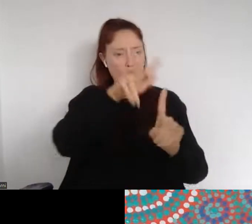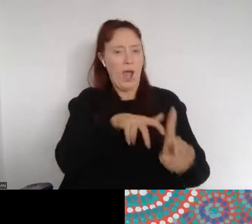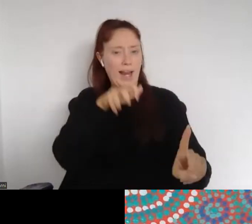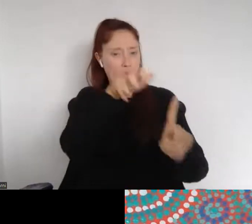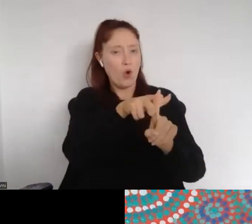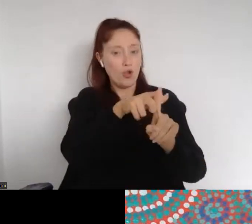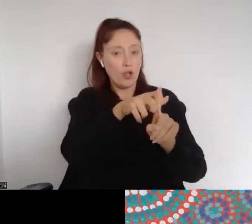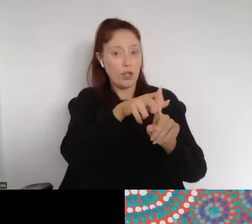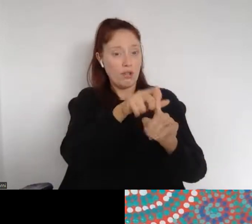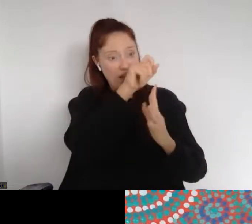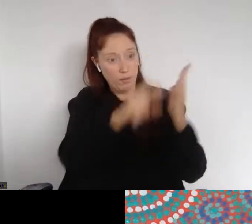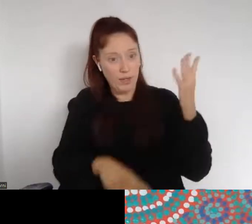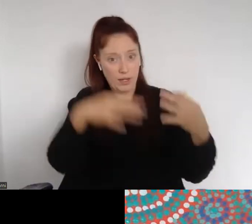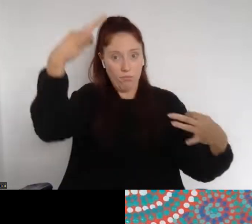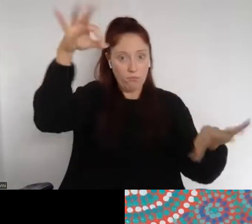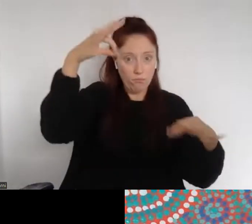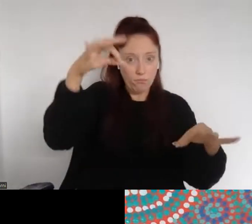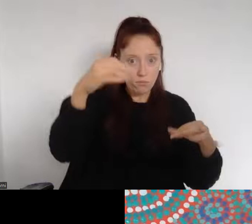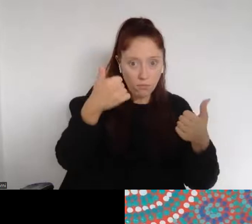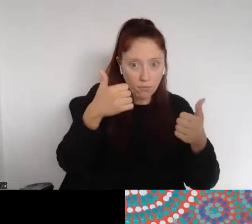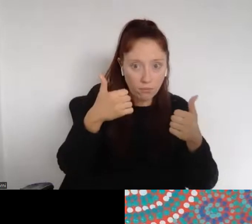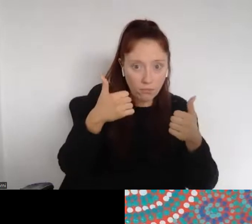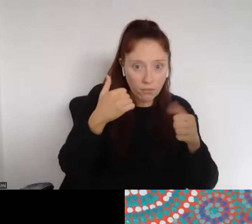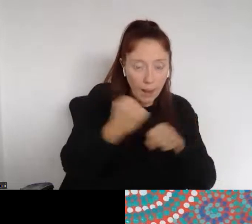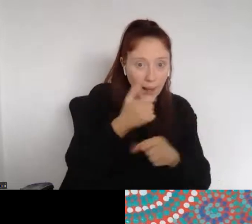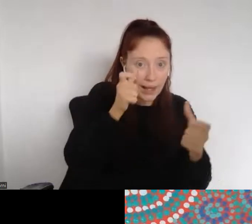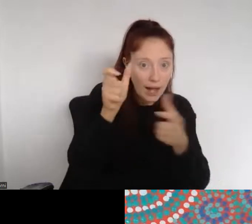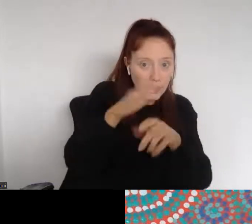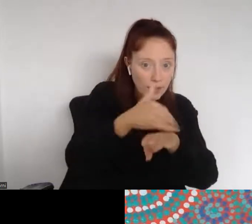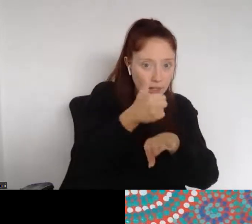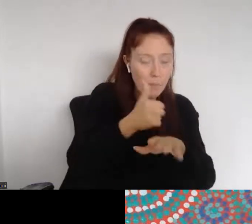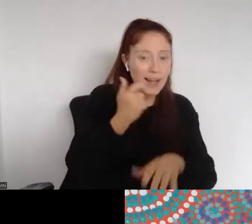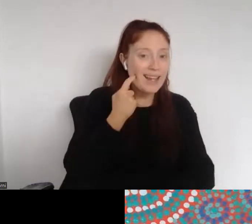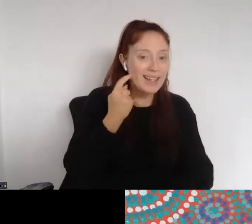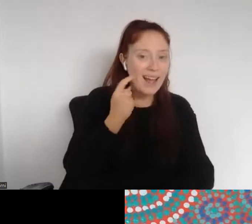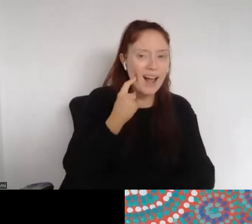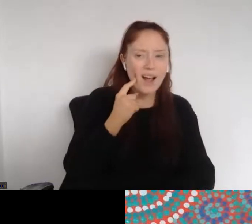and what are the alternatives to formal substitute decision making?